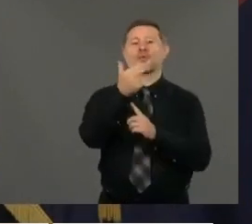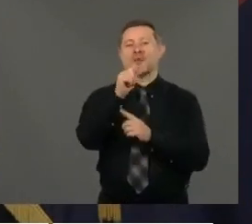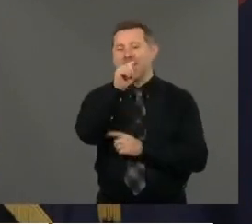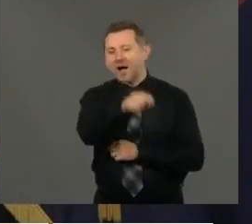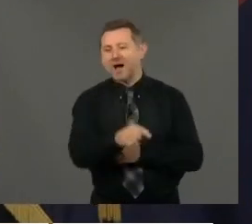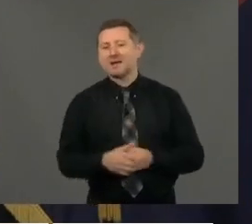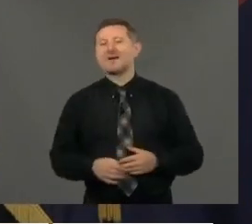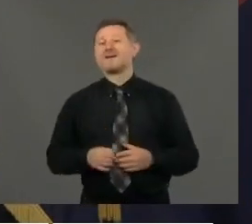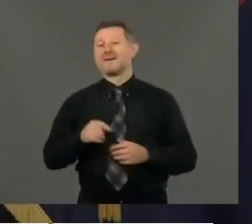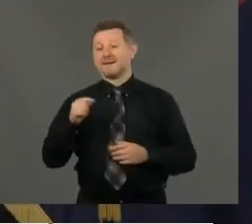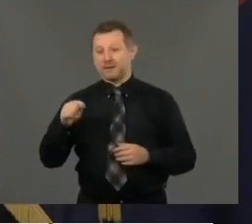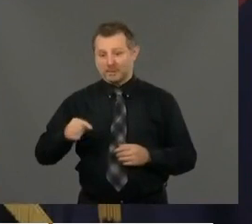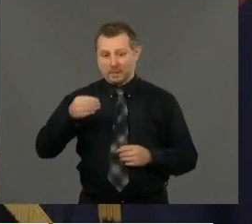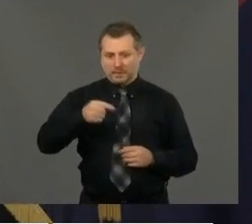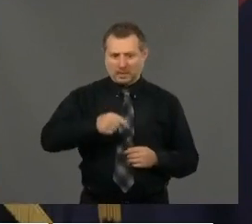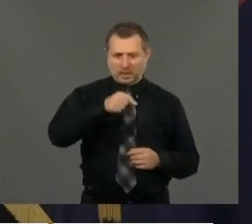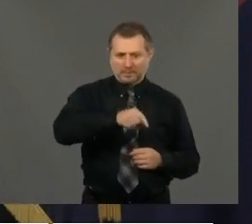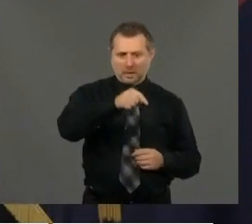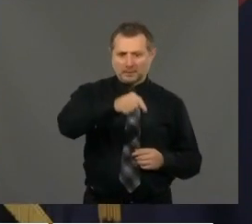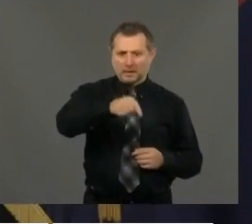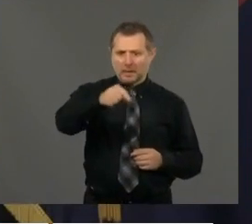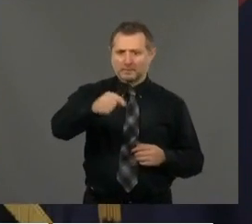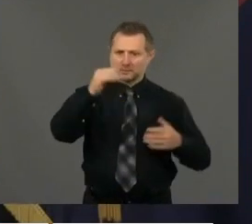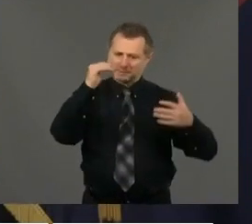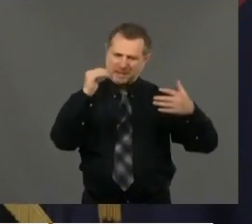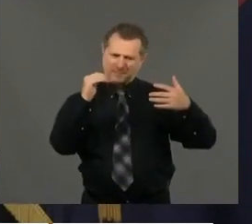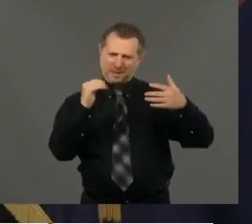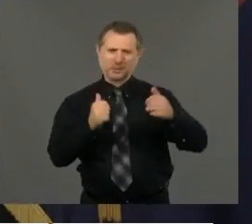PICK UP HER BAG, WHAT UBER